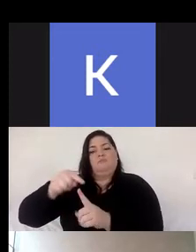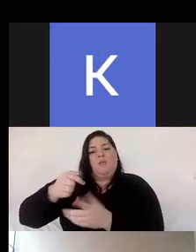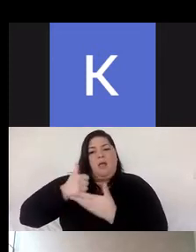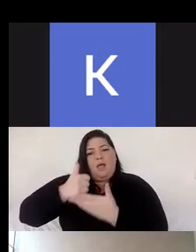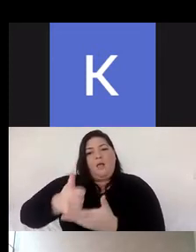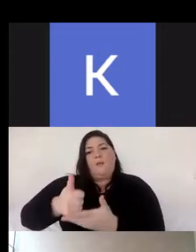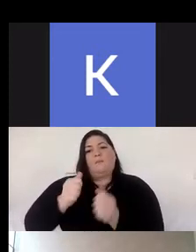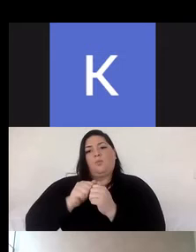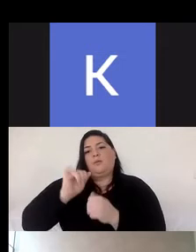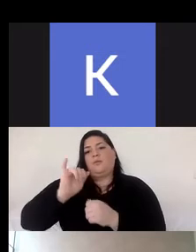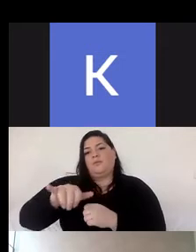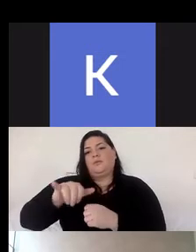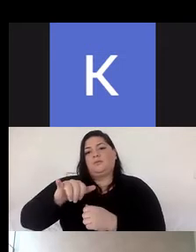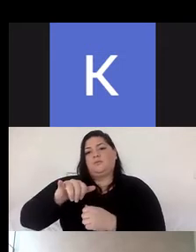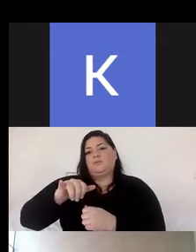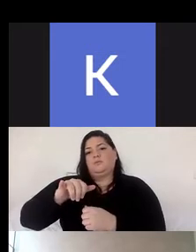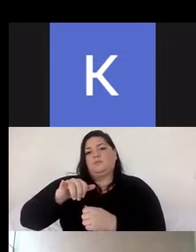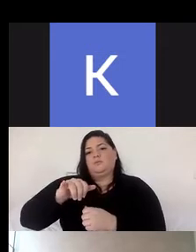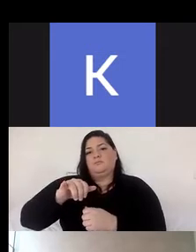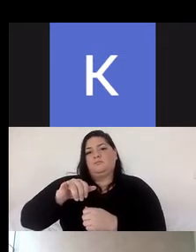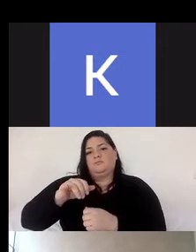this grantee address and really make a change.